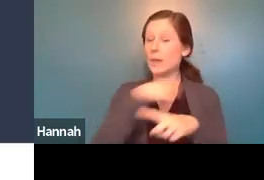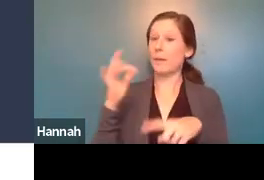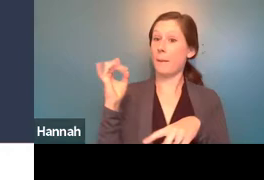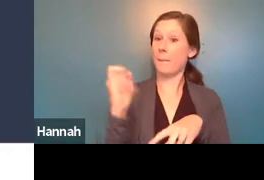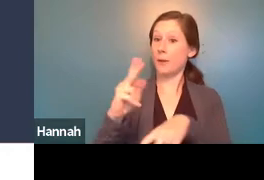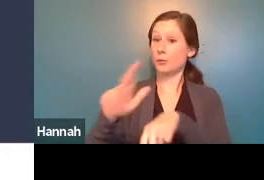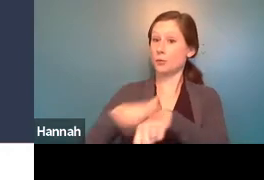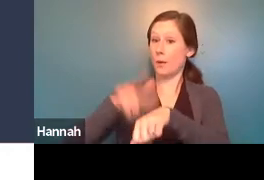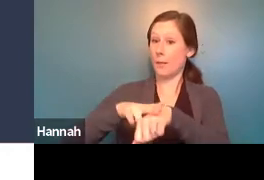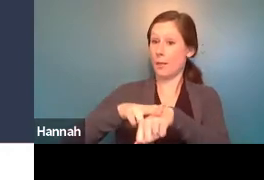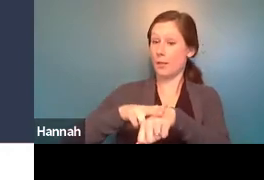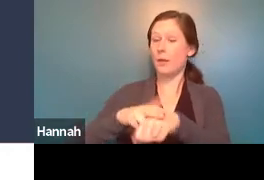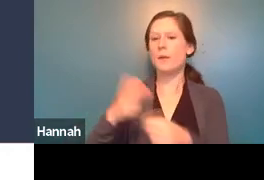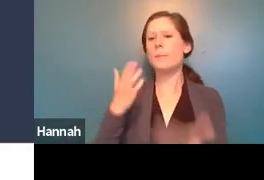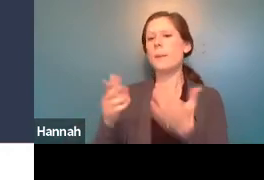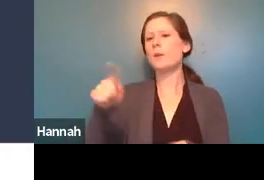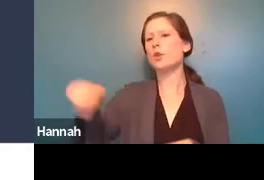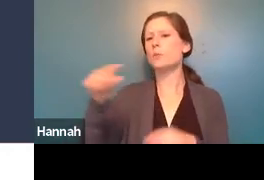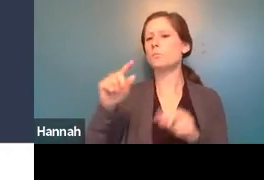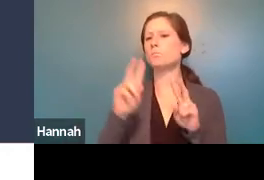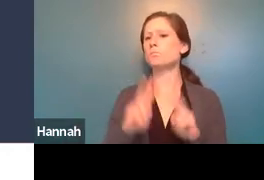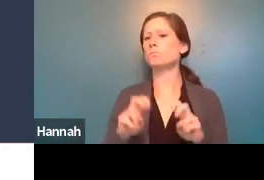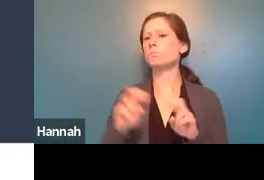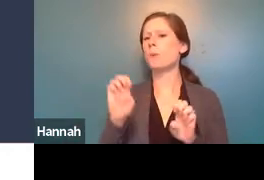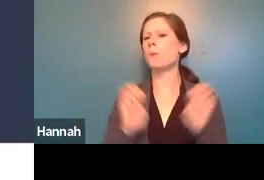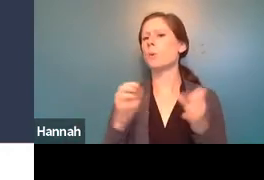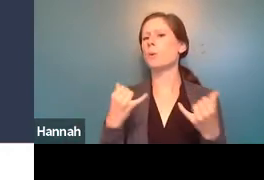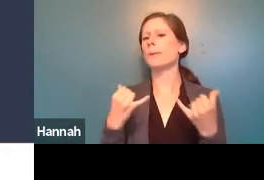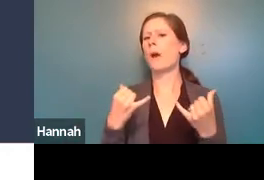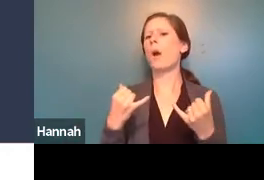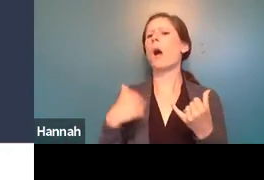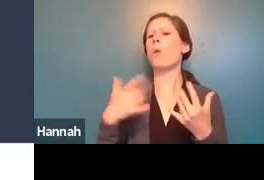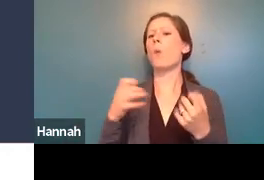you kind of evaluated and went hey, this is the direction I want to go in. This is something I want to improve